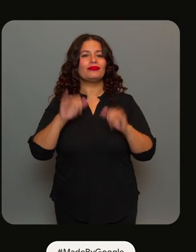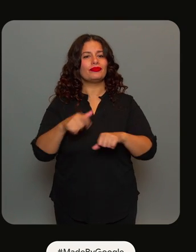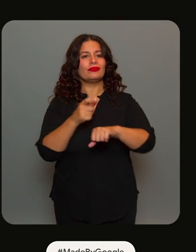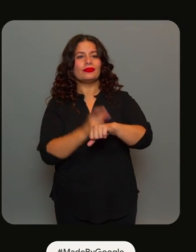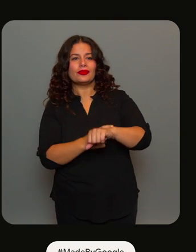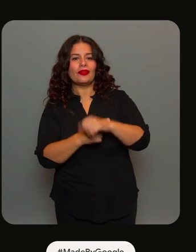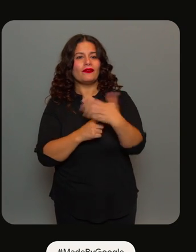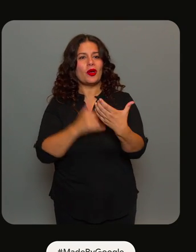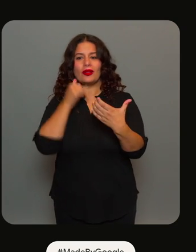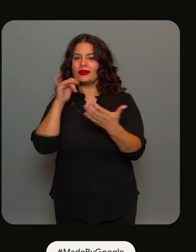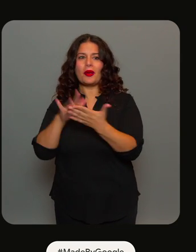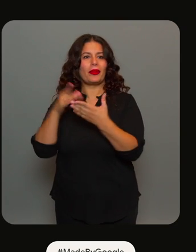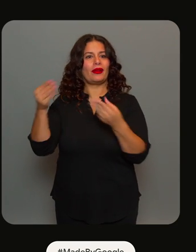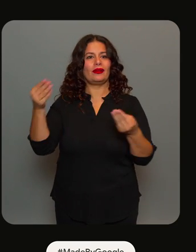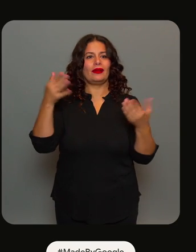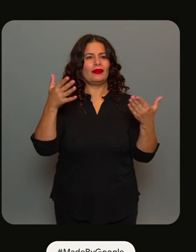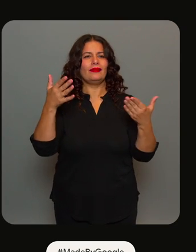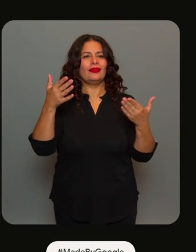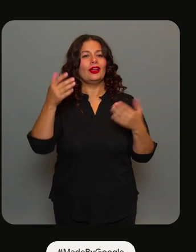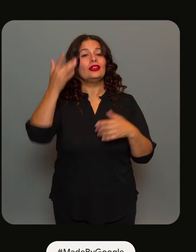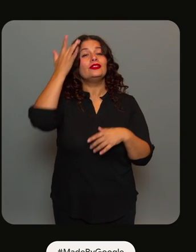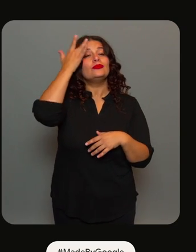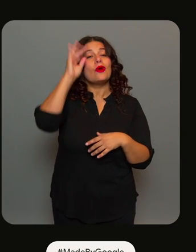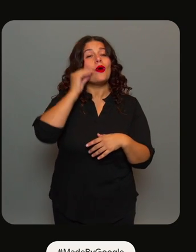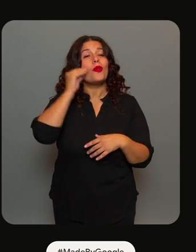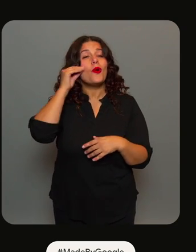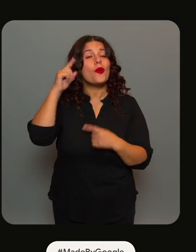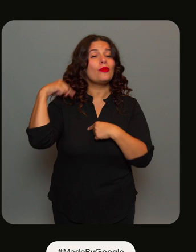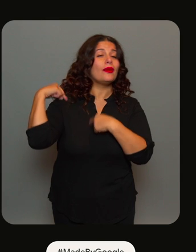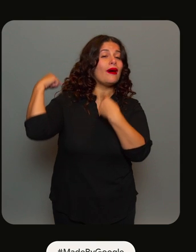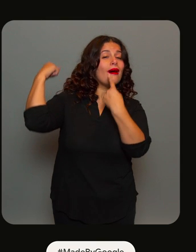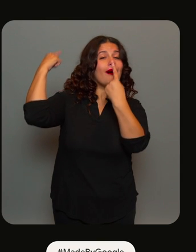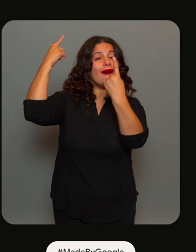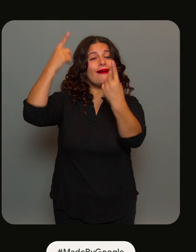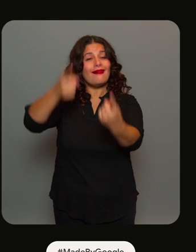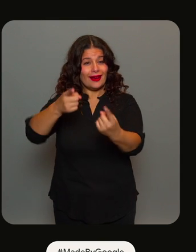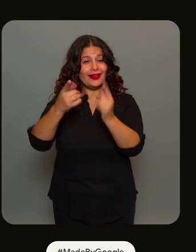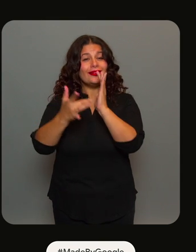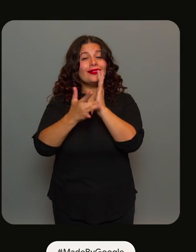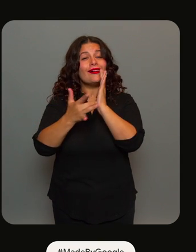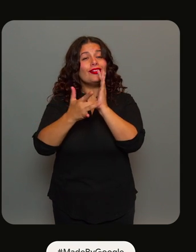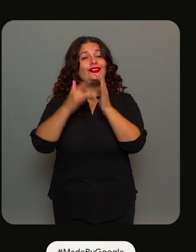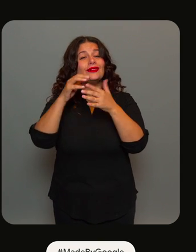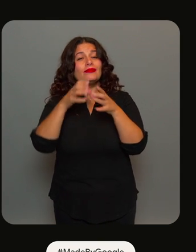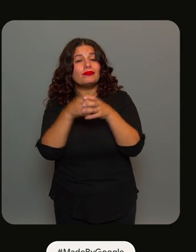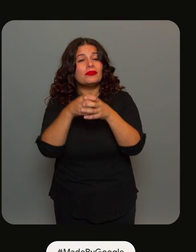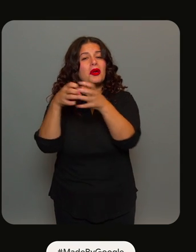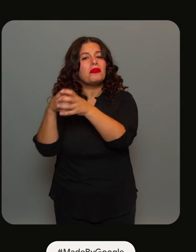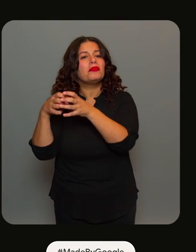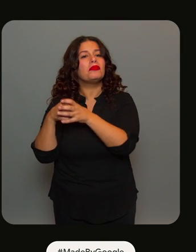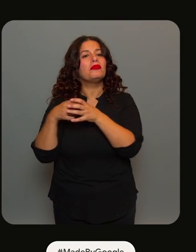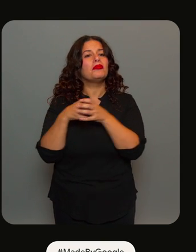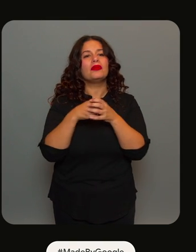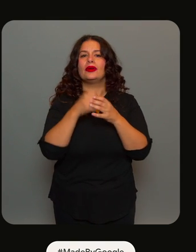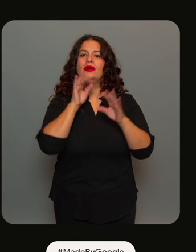ofsiloed experiences. It's harder than it should be. So here's where Pixel helpfulness really comes to life